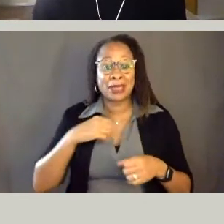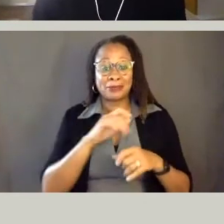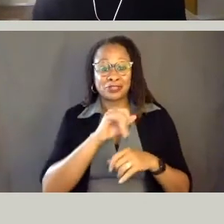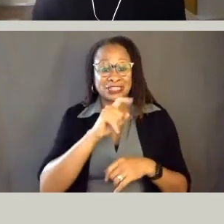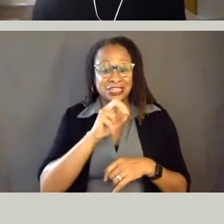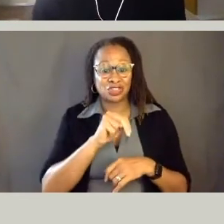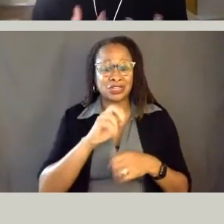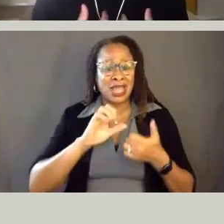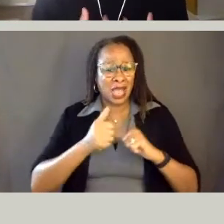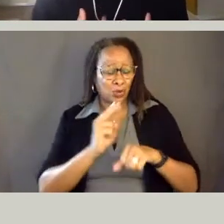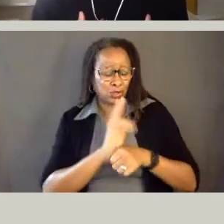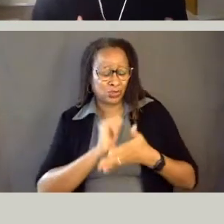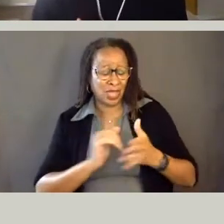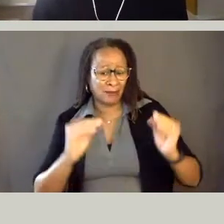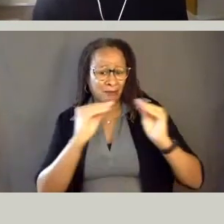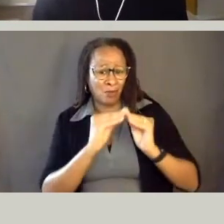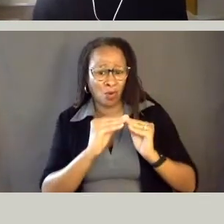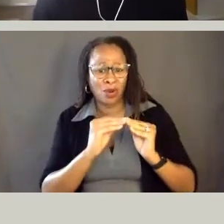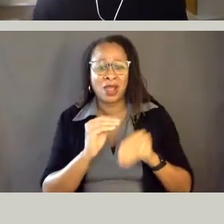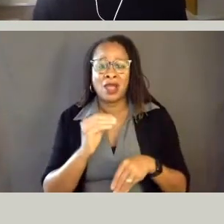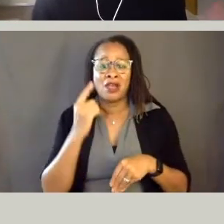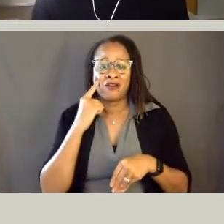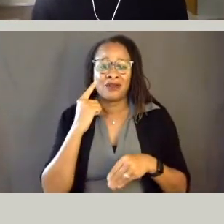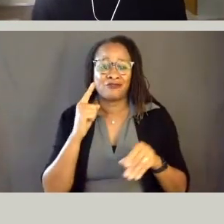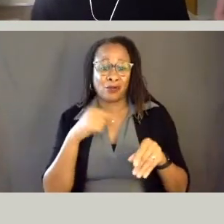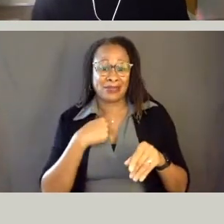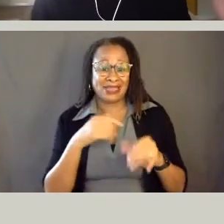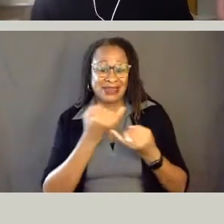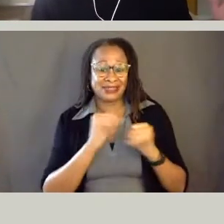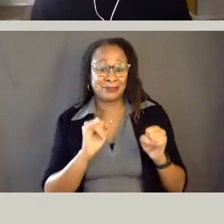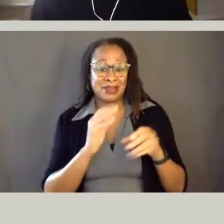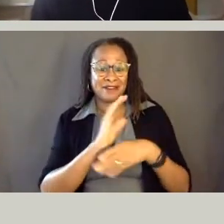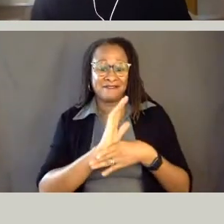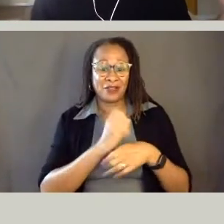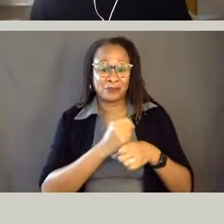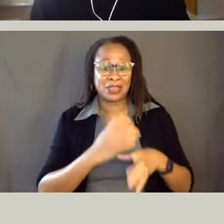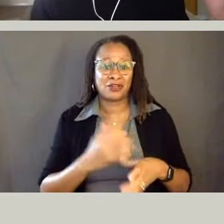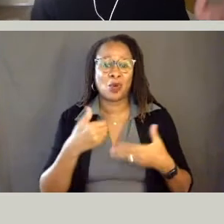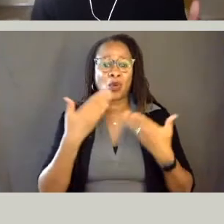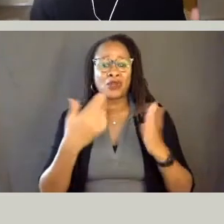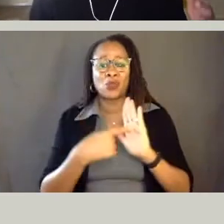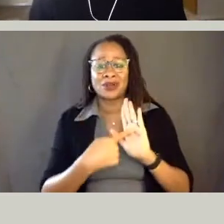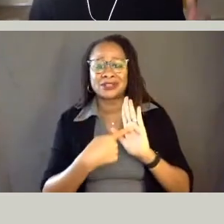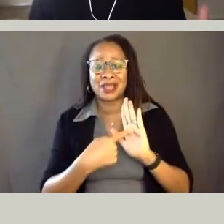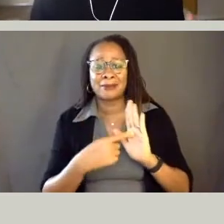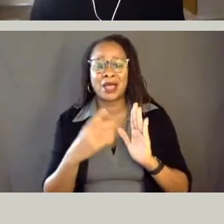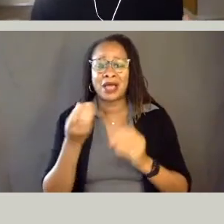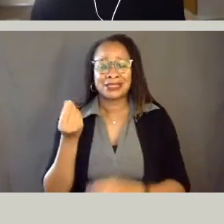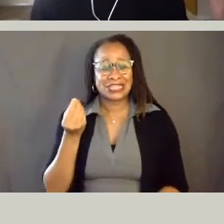that more for me as an independent filmmaker, I gave one example of like tangible actions we could do.